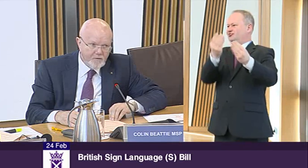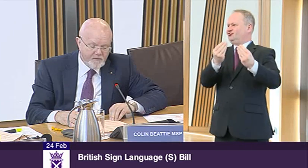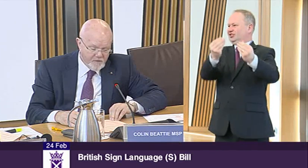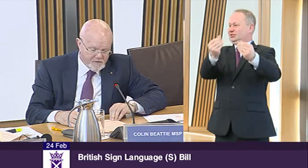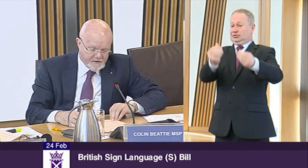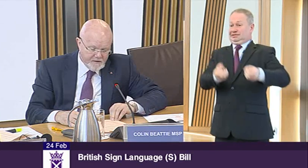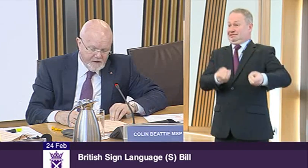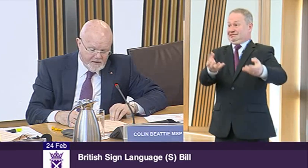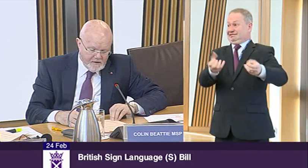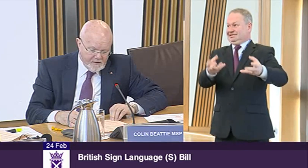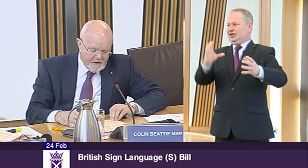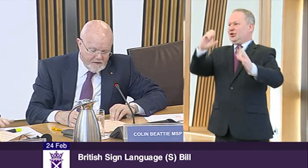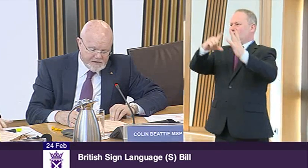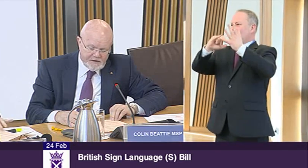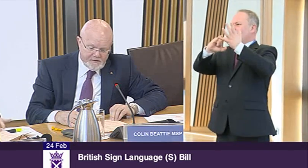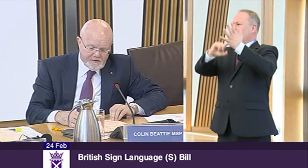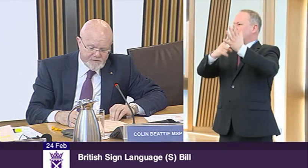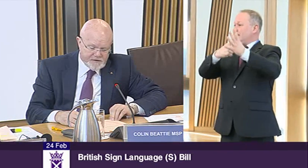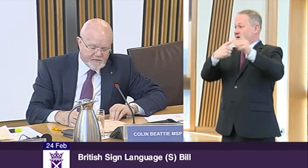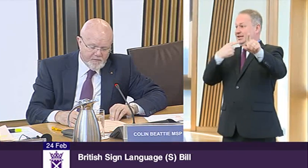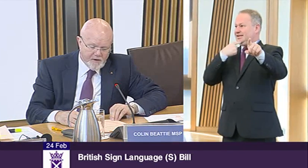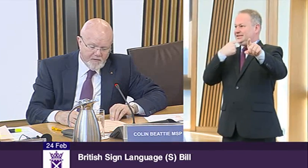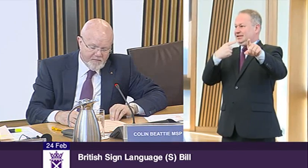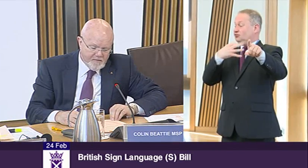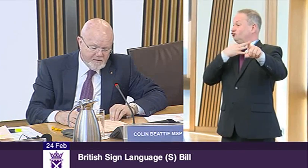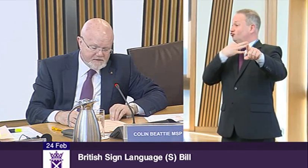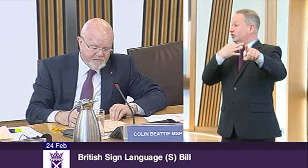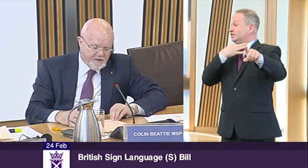The Convention of Scottish Local Authorities submission says that “there is a risk that